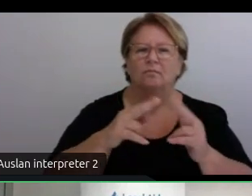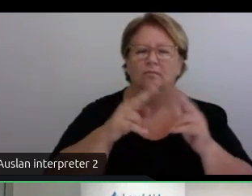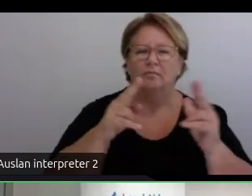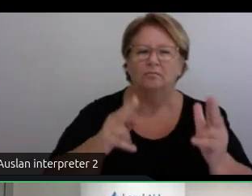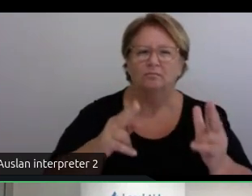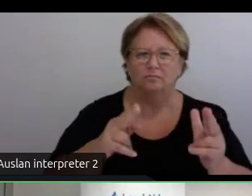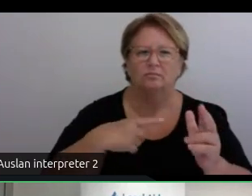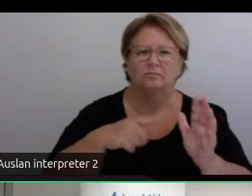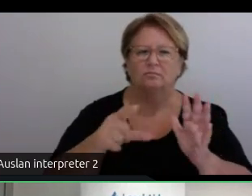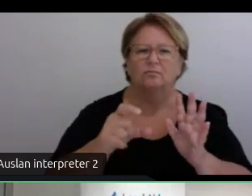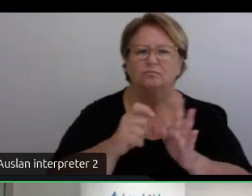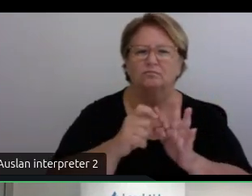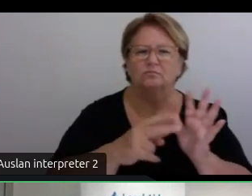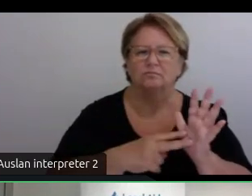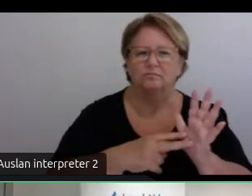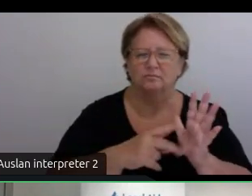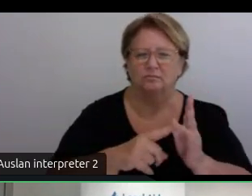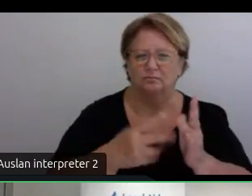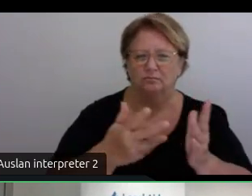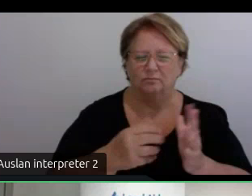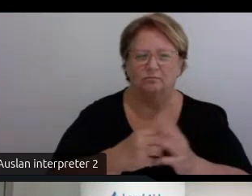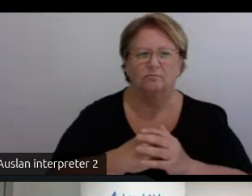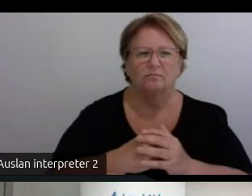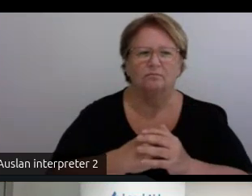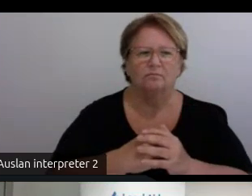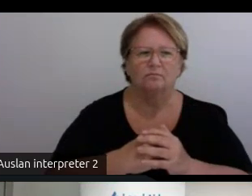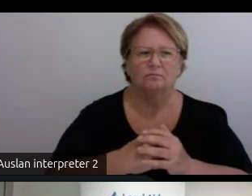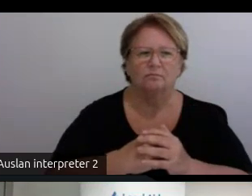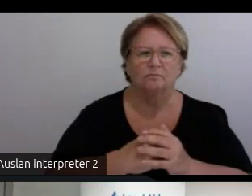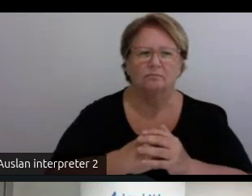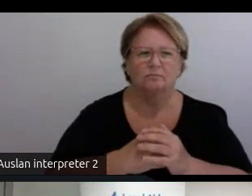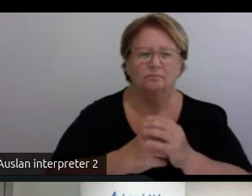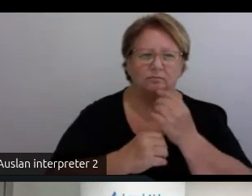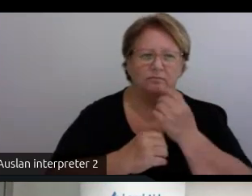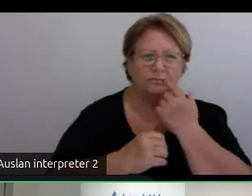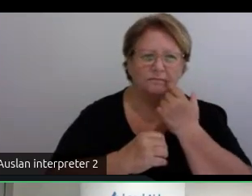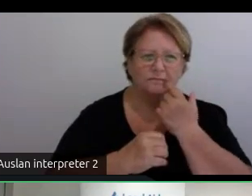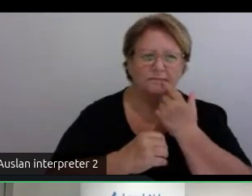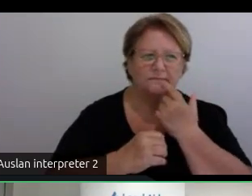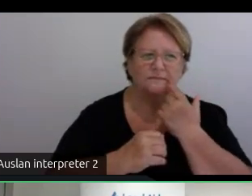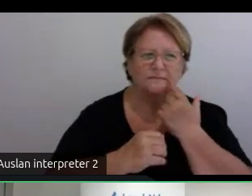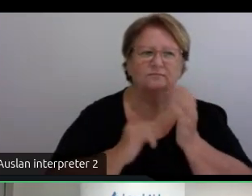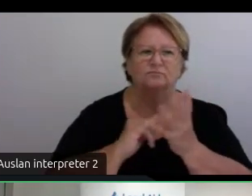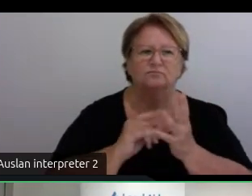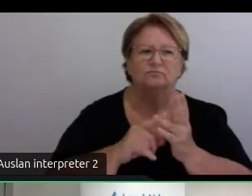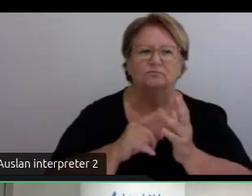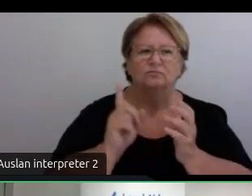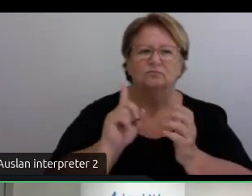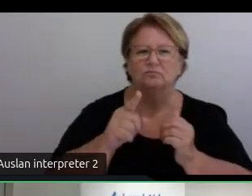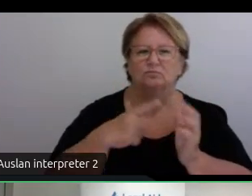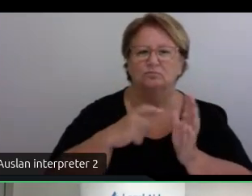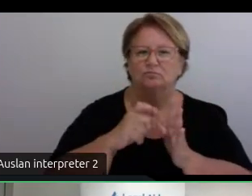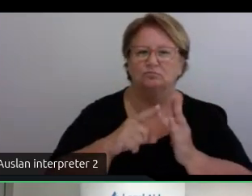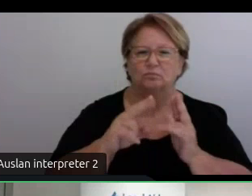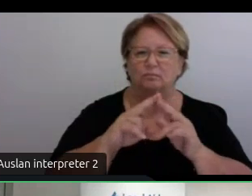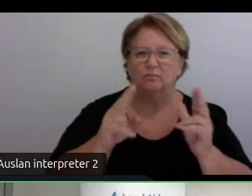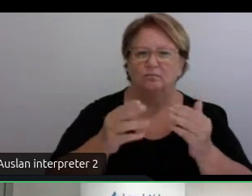property because of a um domestic violence order. and what Wednesday wants to do about the house